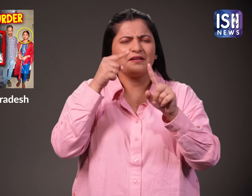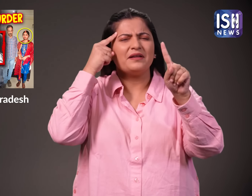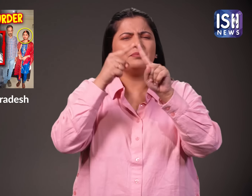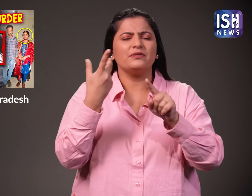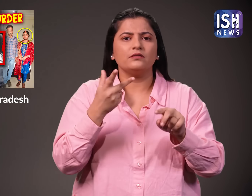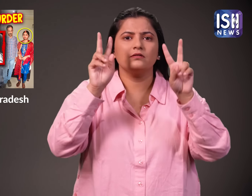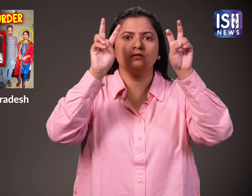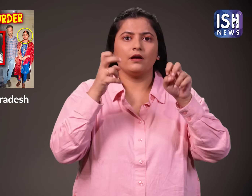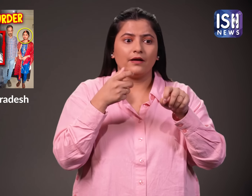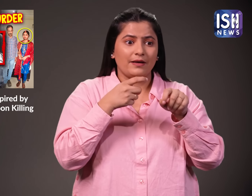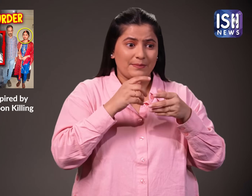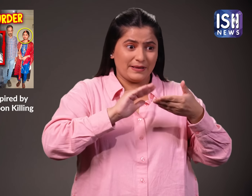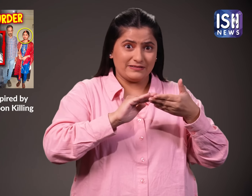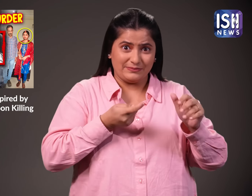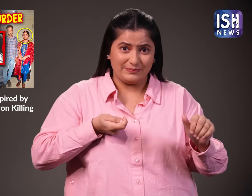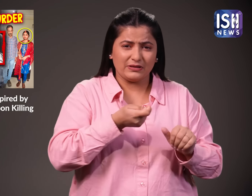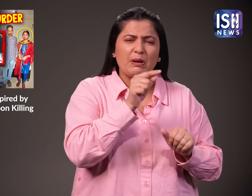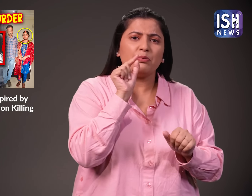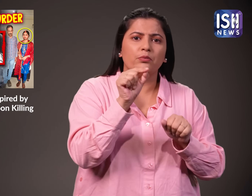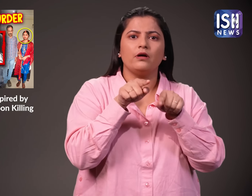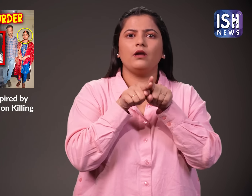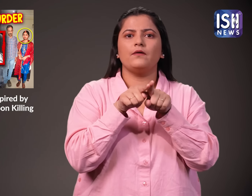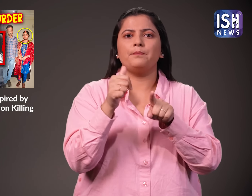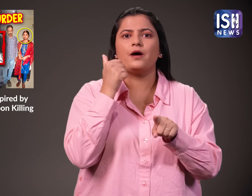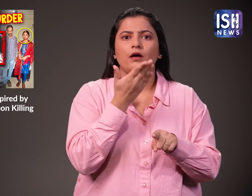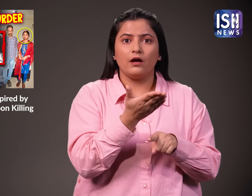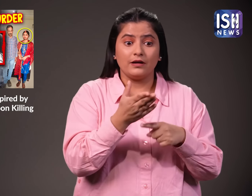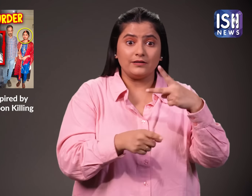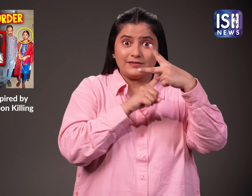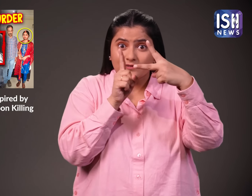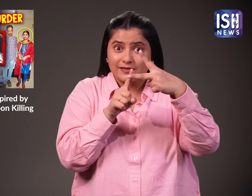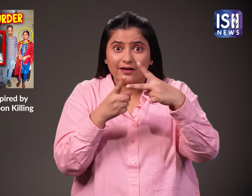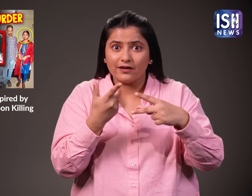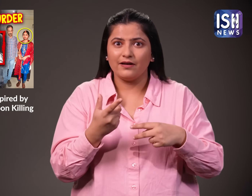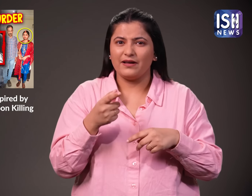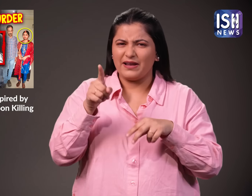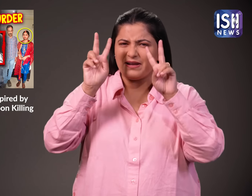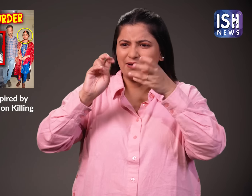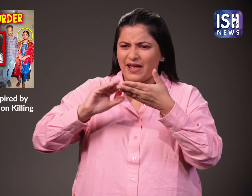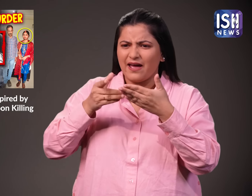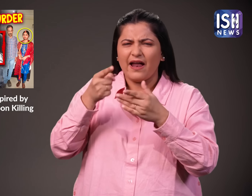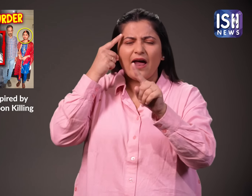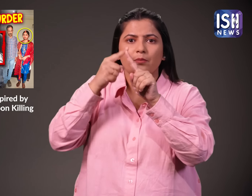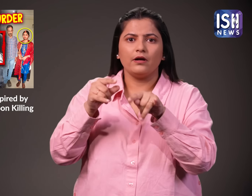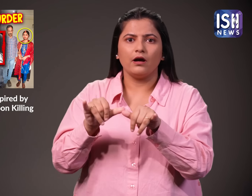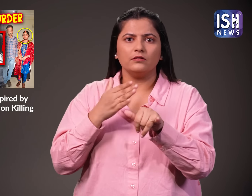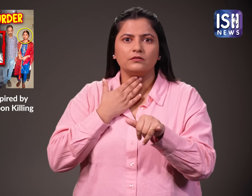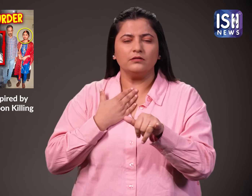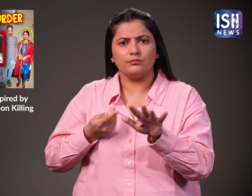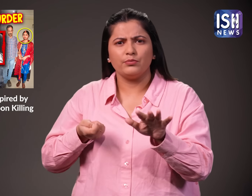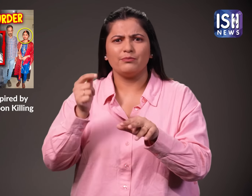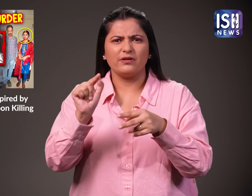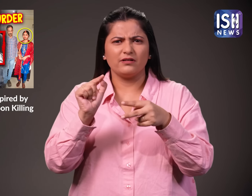In one case, the murder was driven by an extramarital affair; in another, by land grabbing.